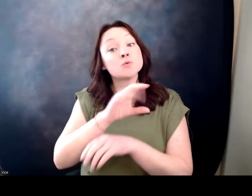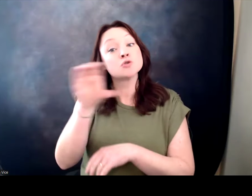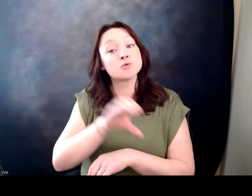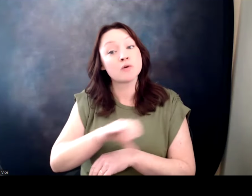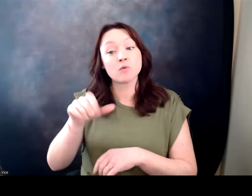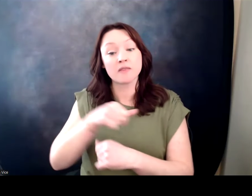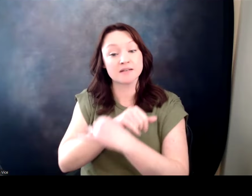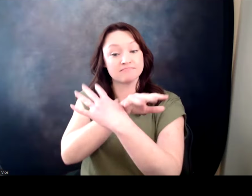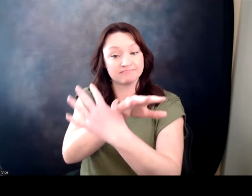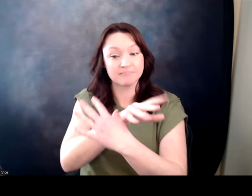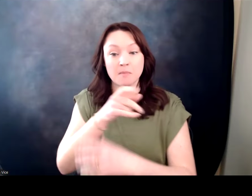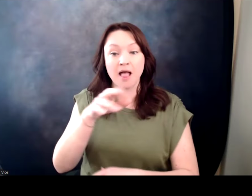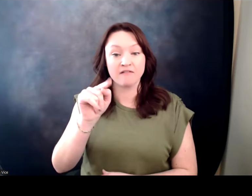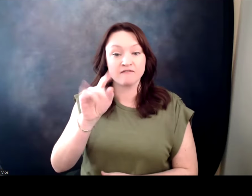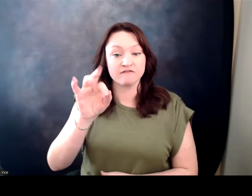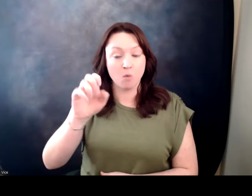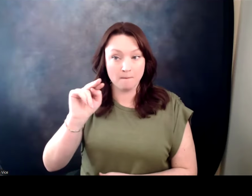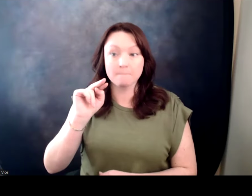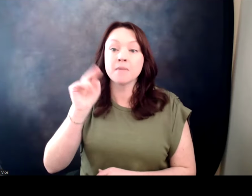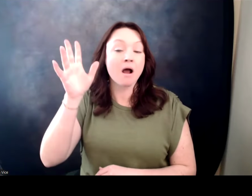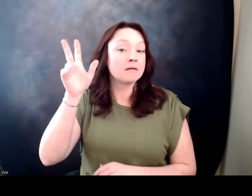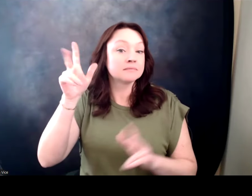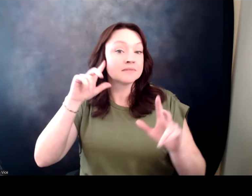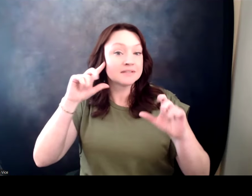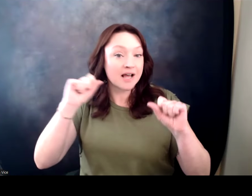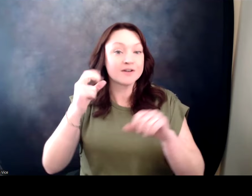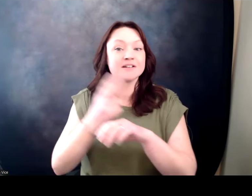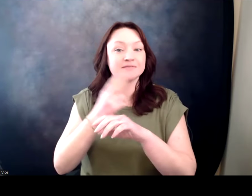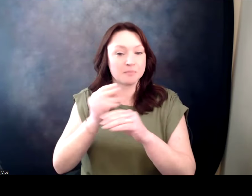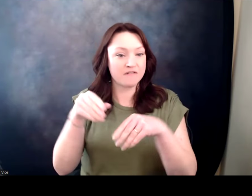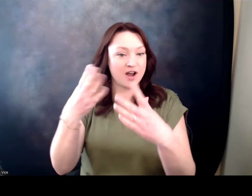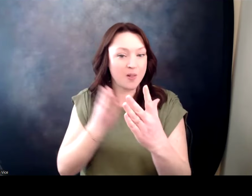provided through the virtual platform. Our speakers will provide an opportunity